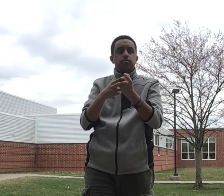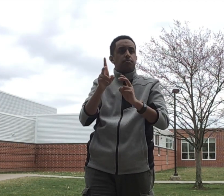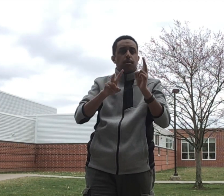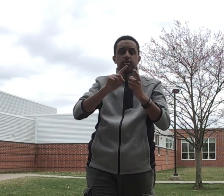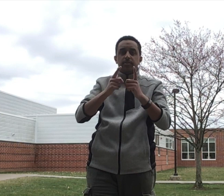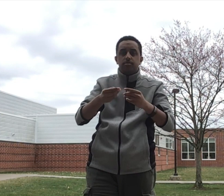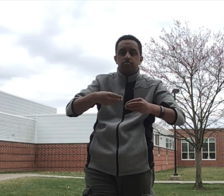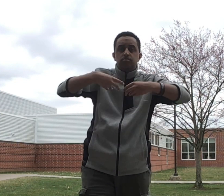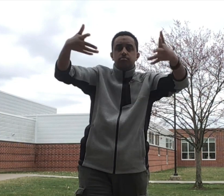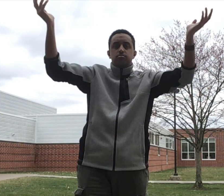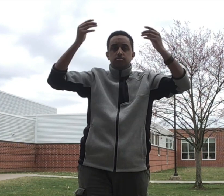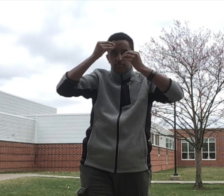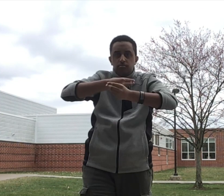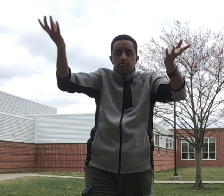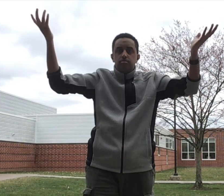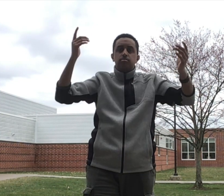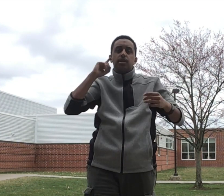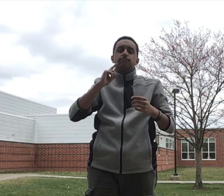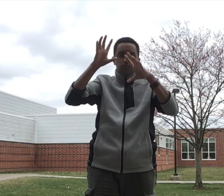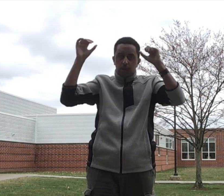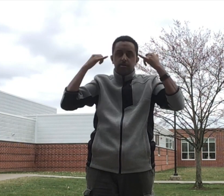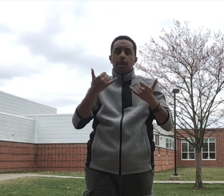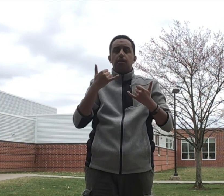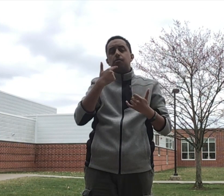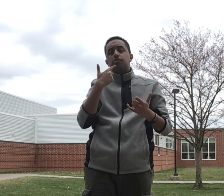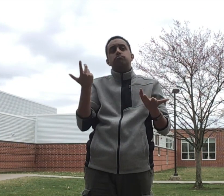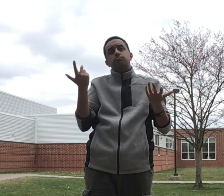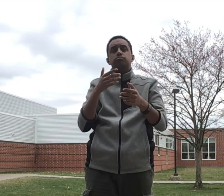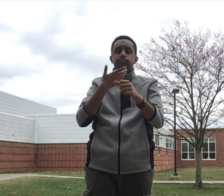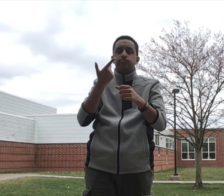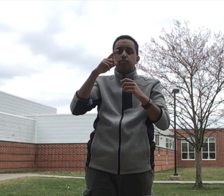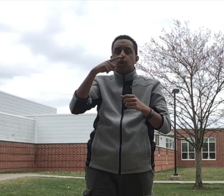their tv, and seeing everything that was going on. They were recording it on those old TVs and